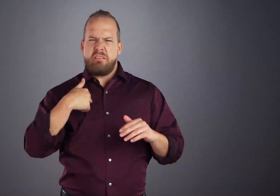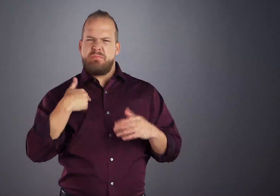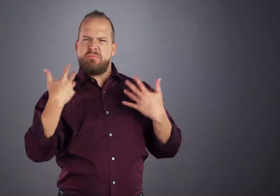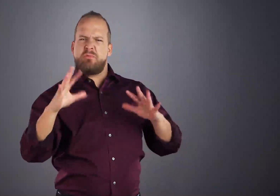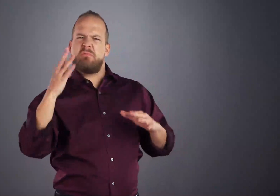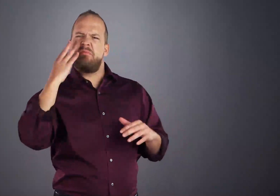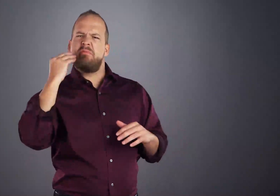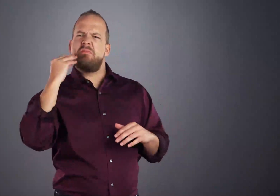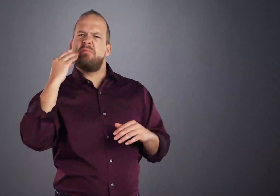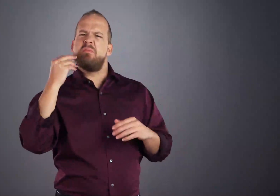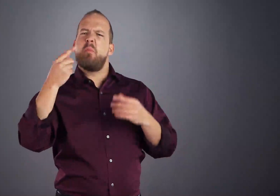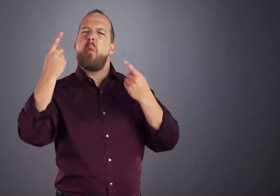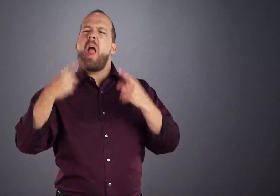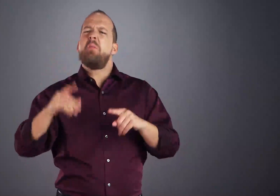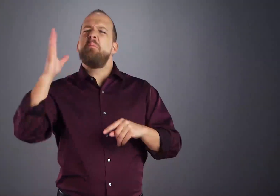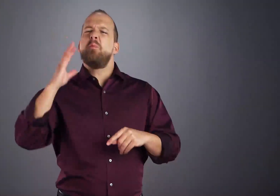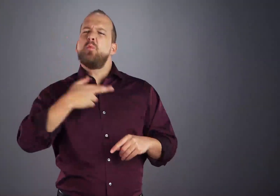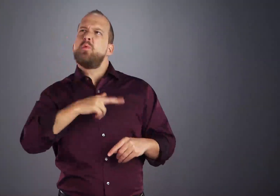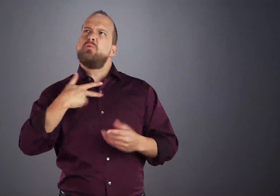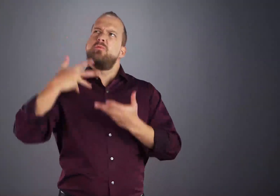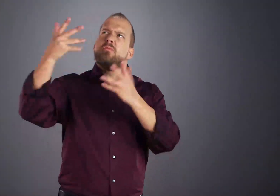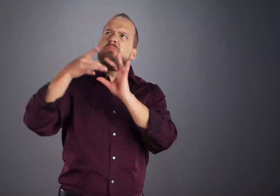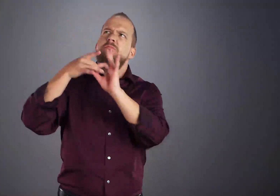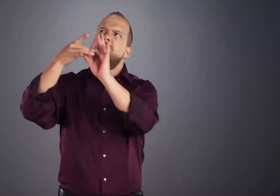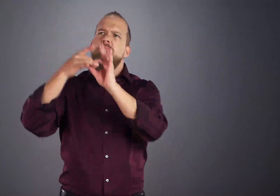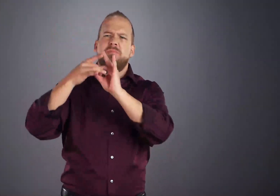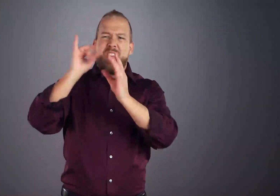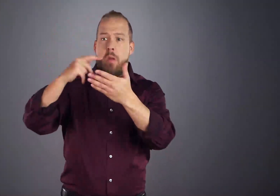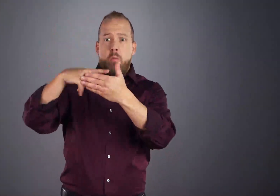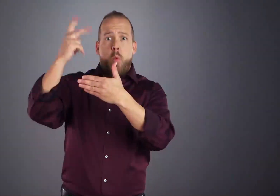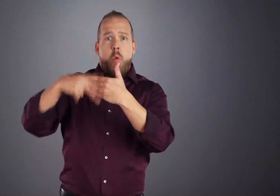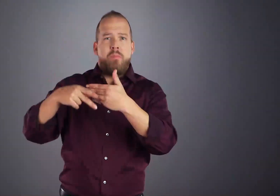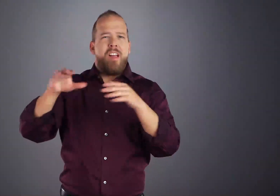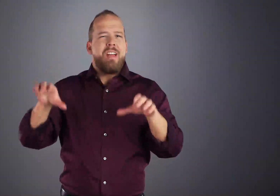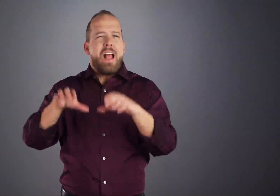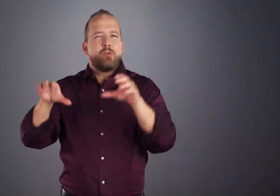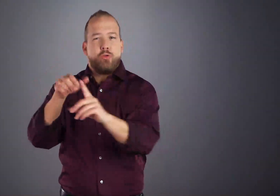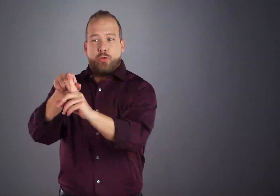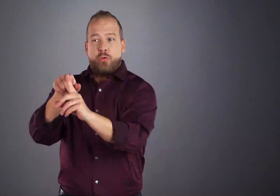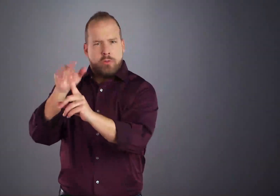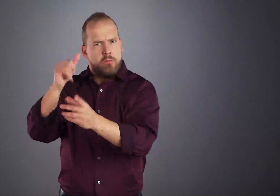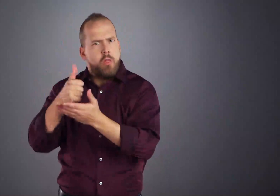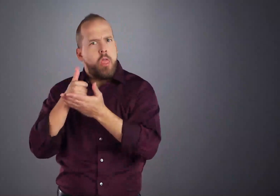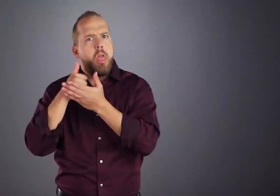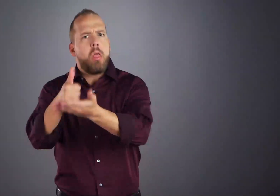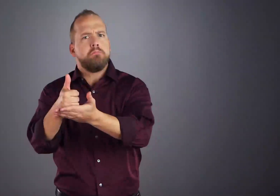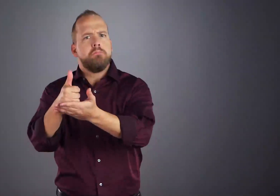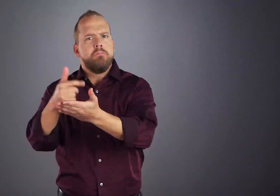They had told of a simple religious idea and a practical program of action.